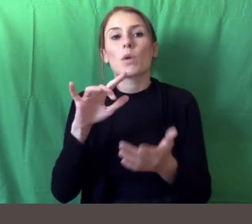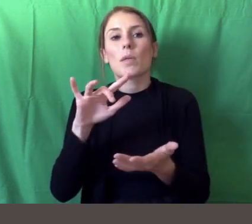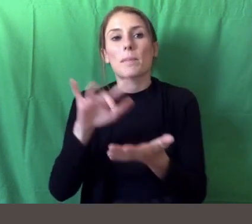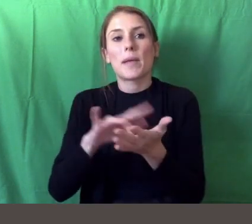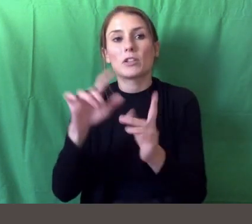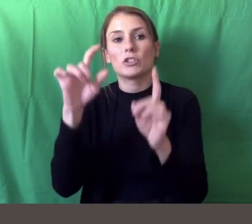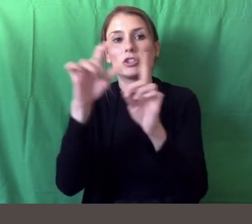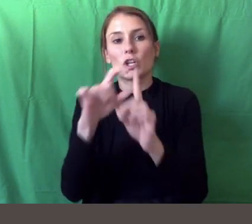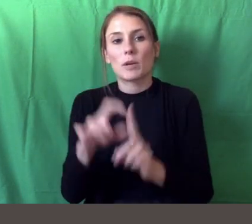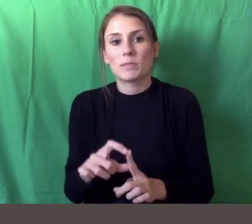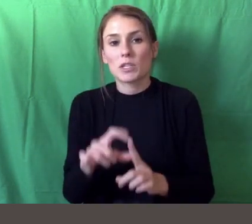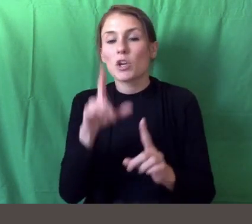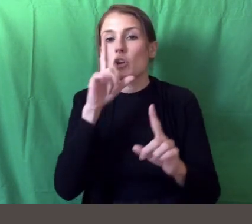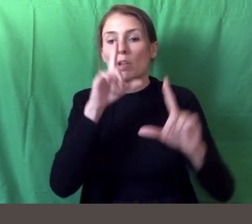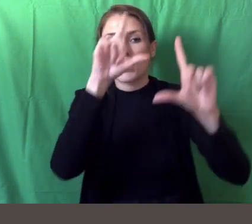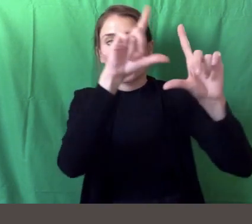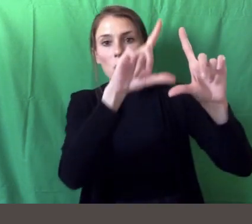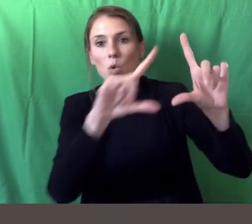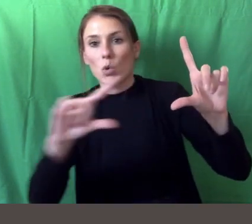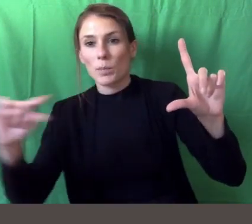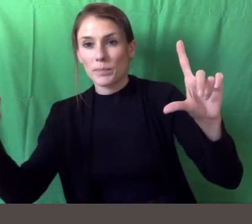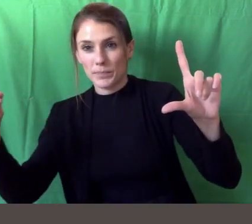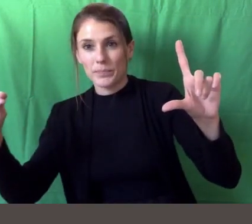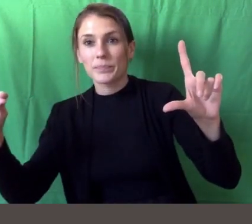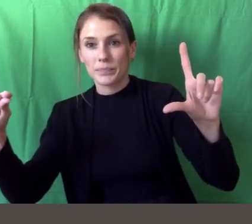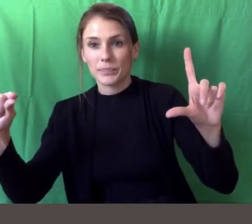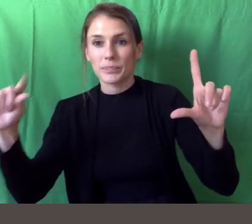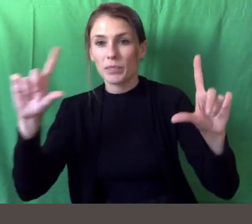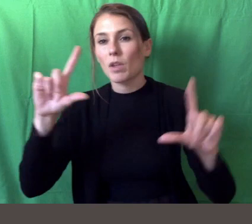For the medical terms present, it follows a long tail distribution, typical of most